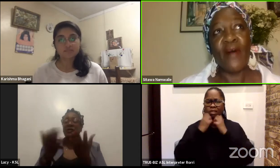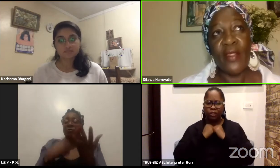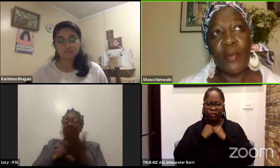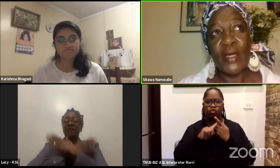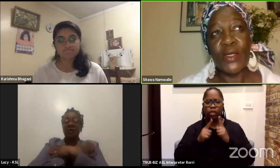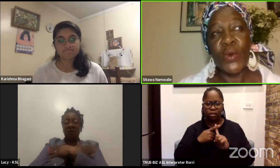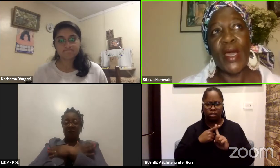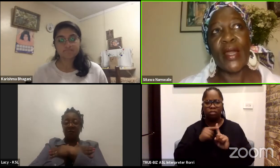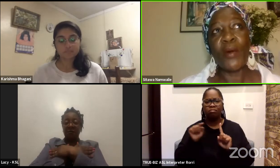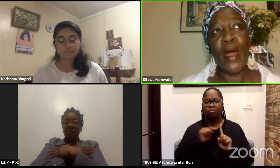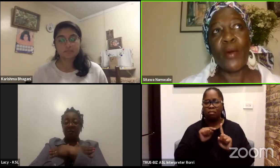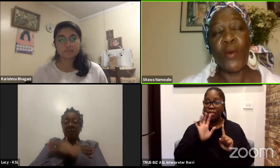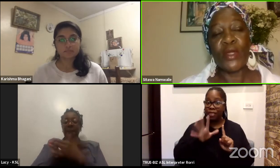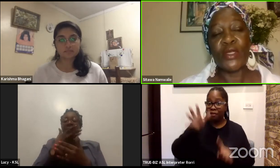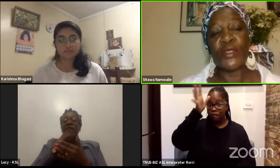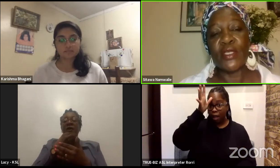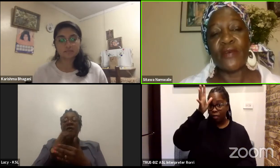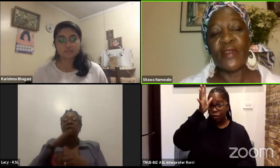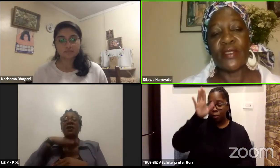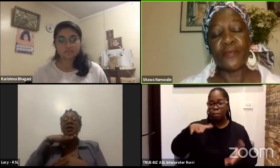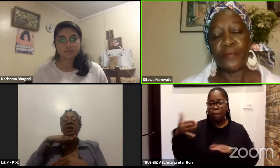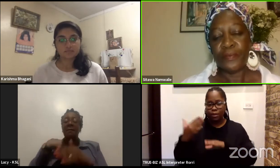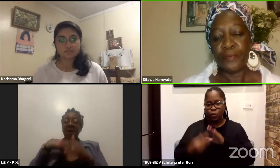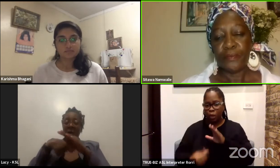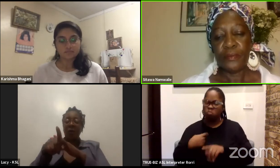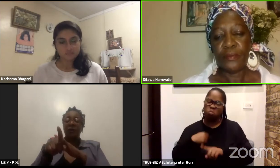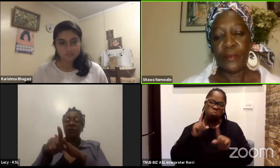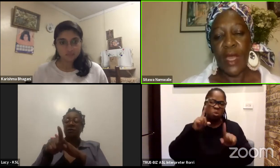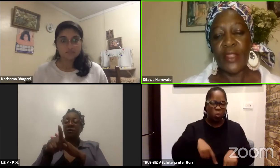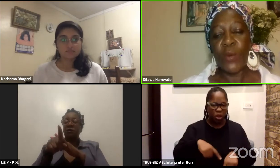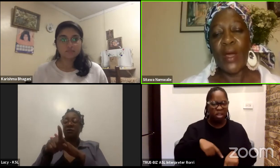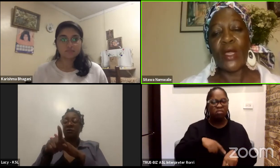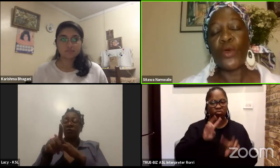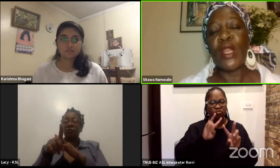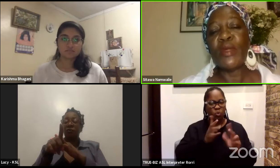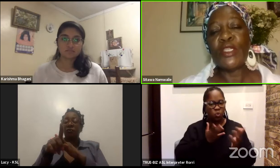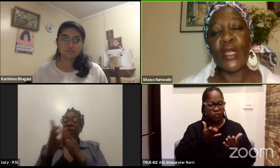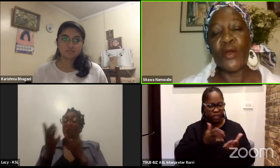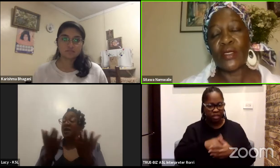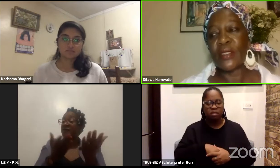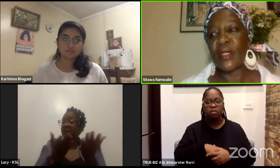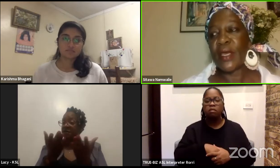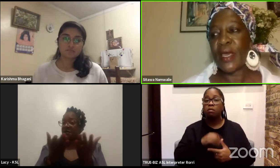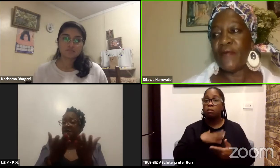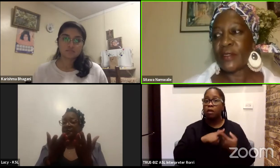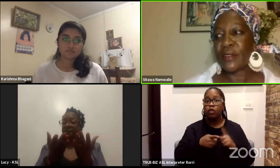Their father passed away and I went to the service and they were incredibly generous in that they gave us